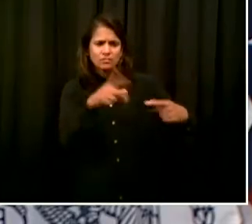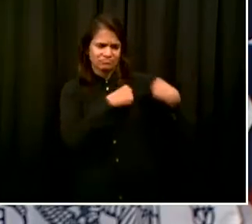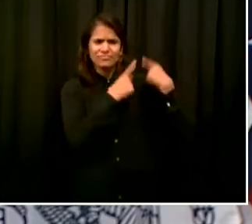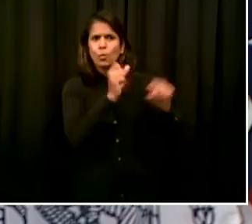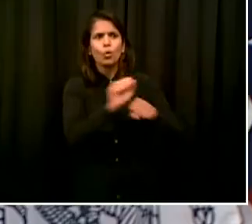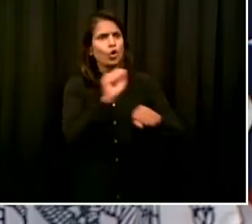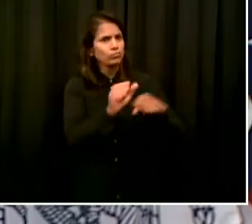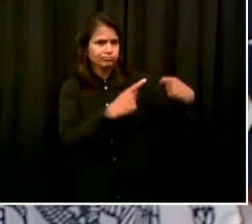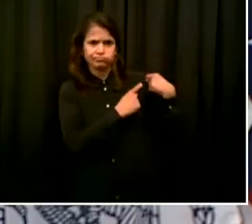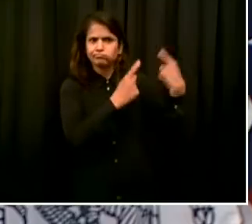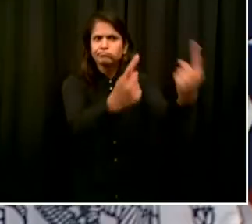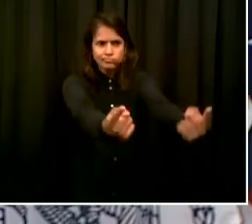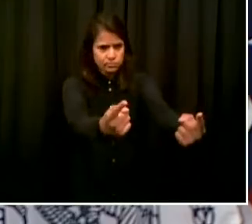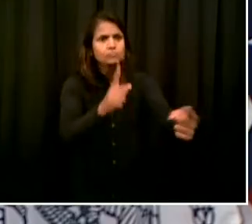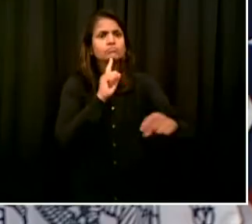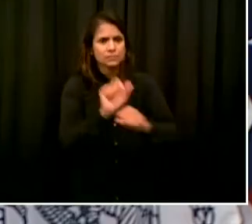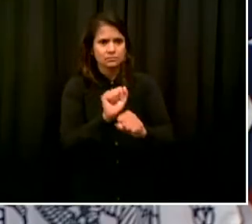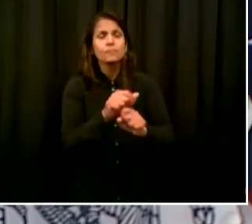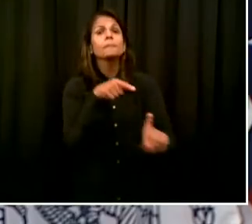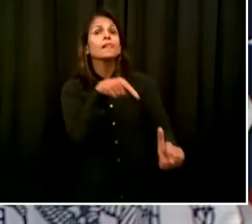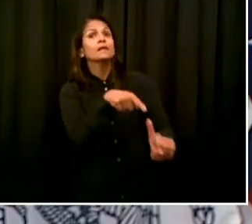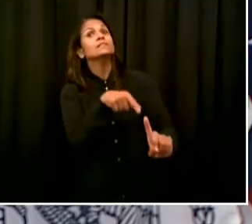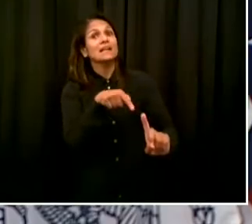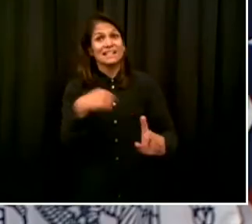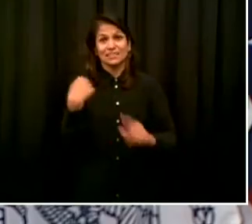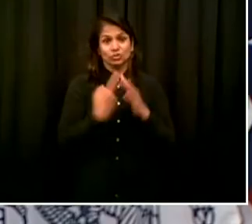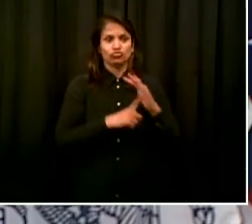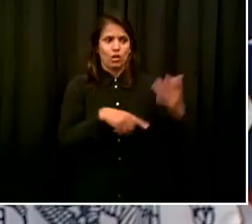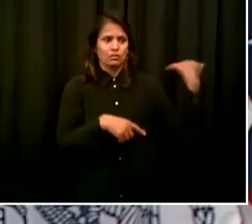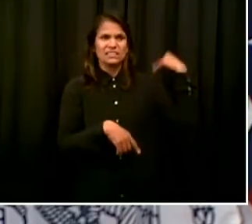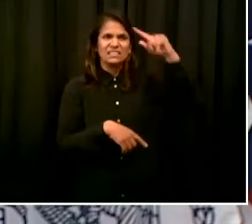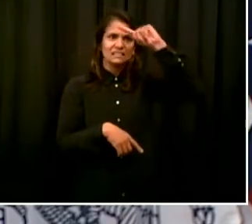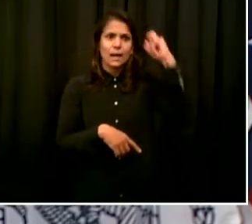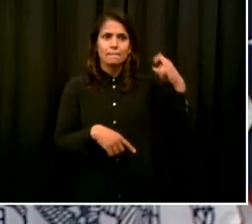THIS IS SOMETHING THAT WAS WORKED ON FOR QUITE A WHILE IN THE DEPARTMENT. WELL BEFORE THIS SUMMER THE